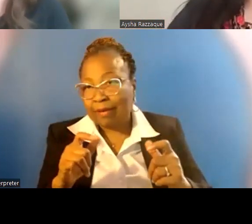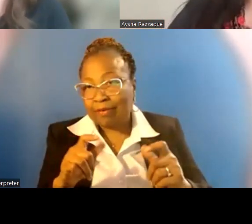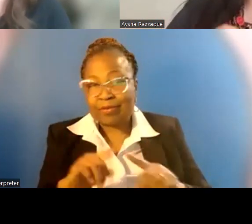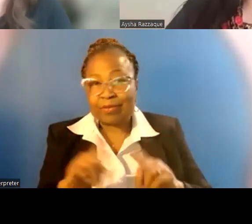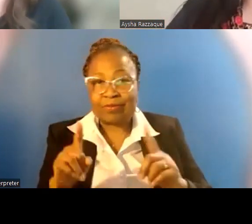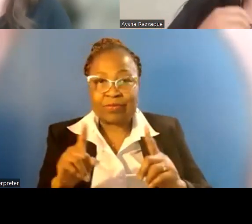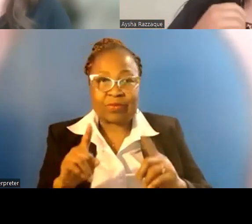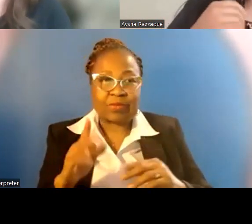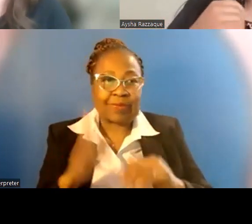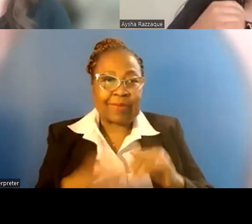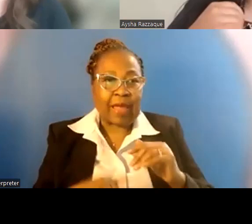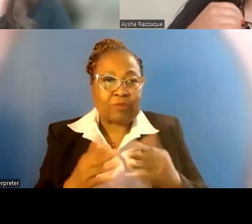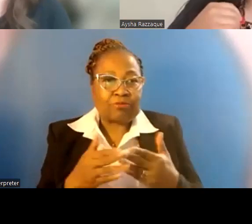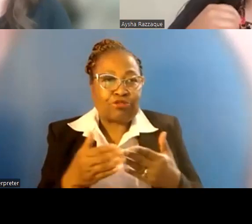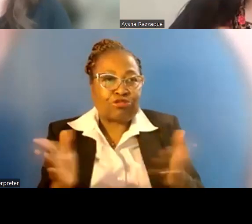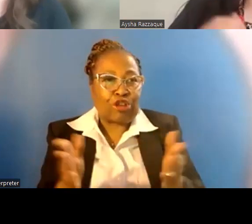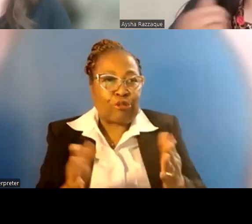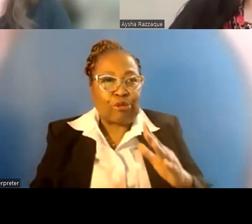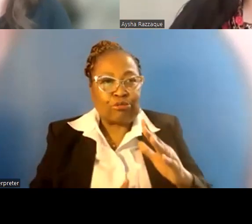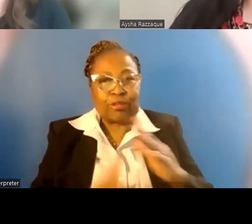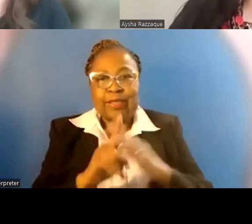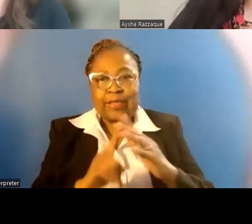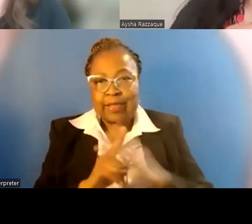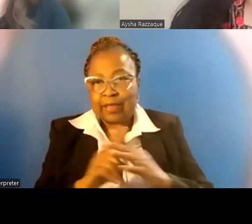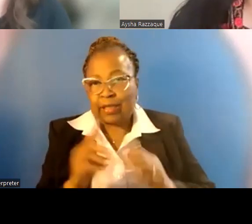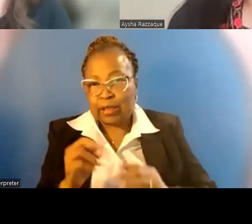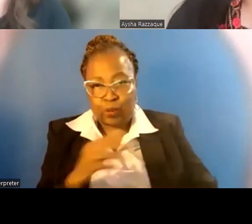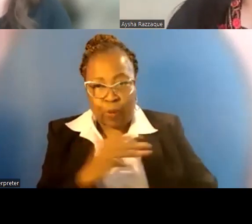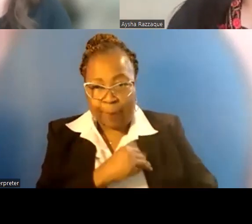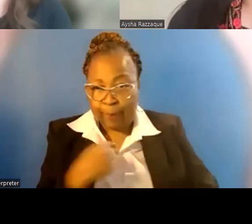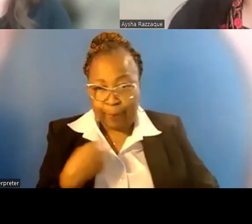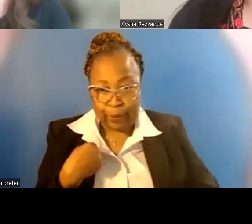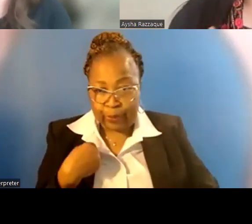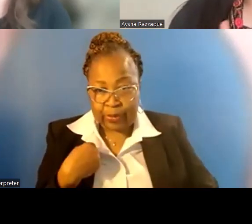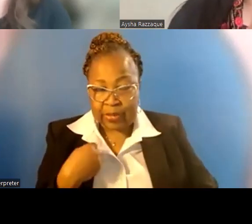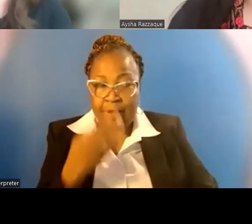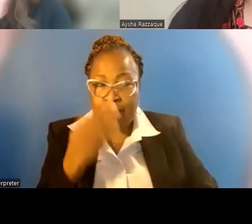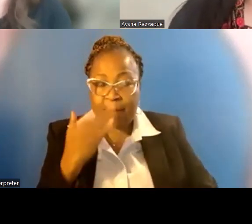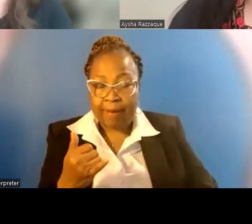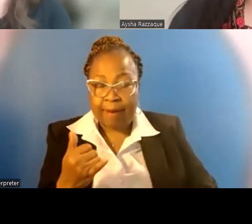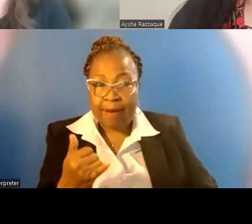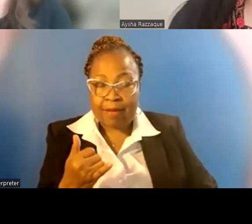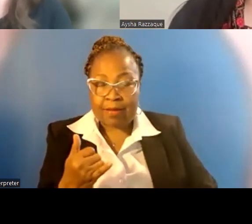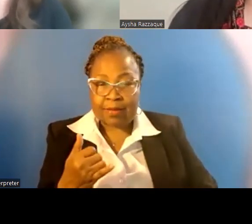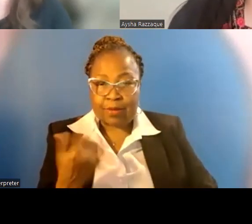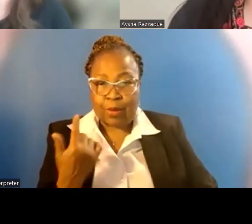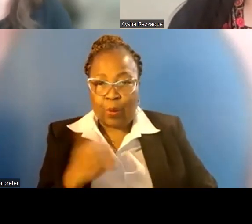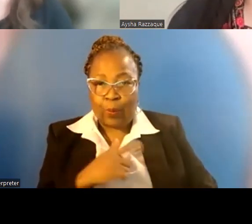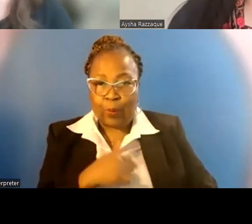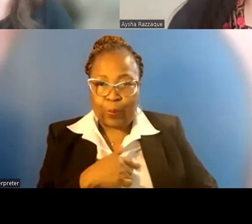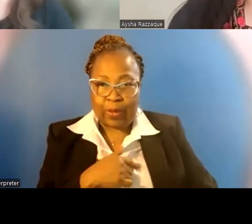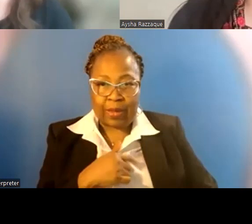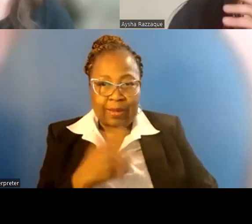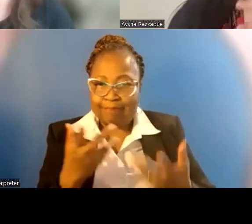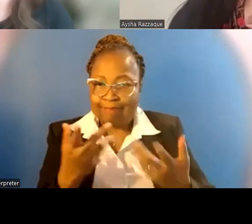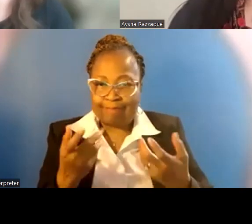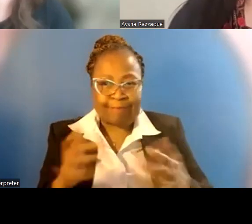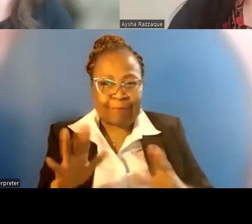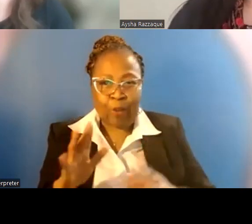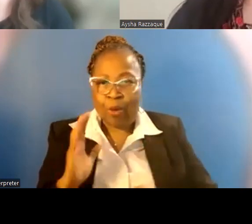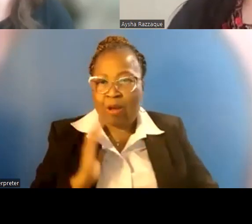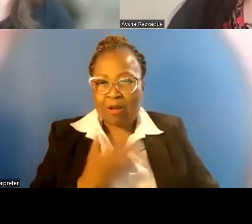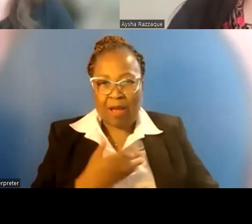or general members because we don't want our small handful